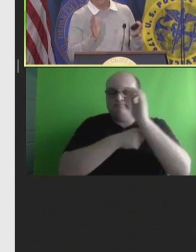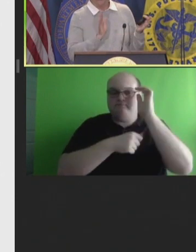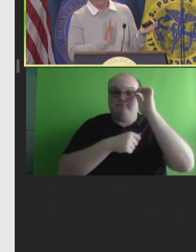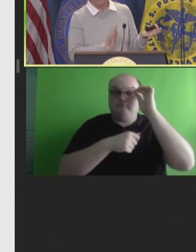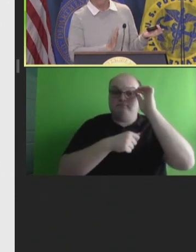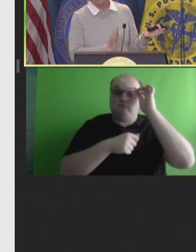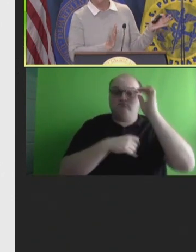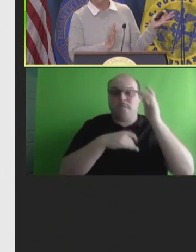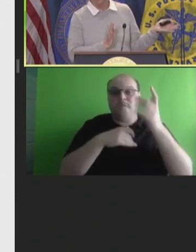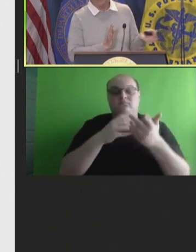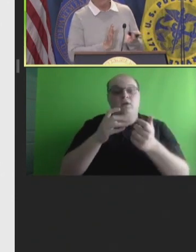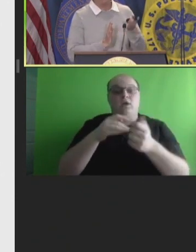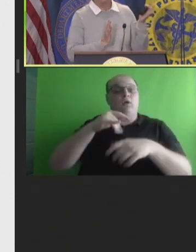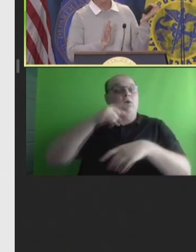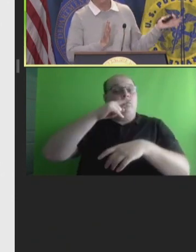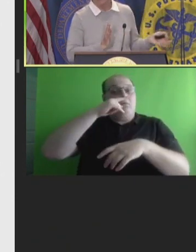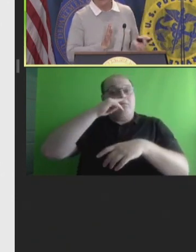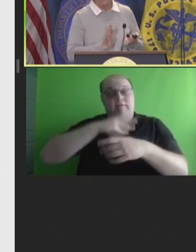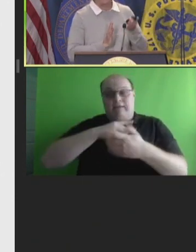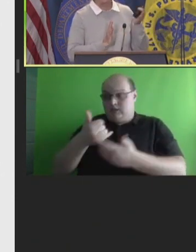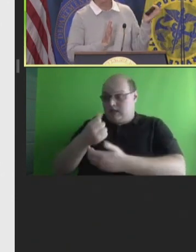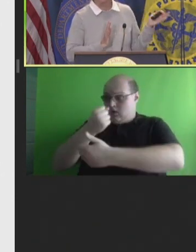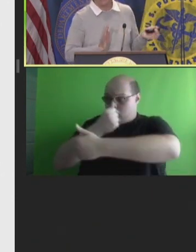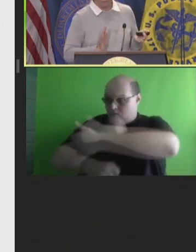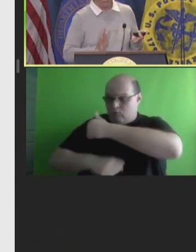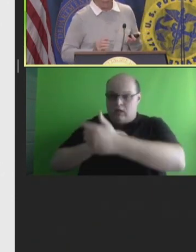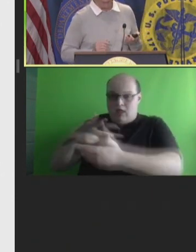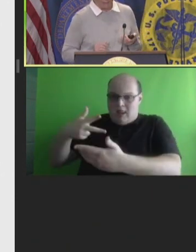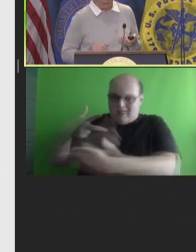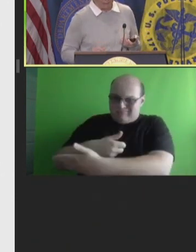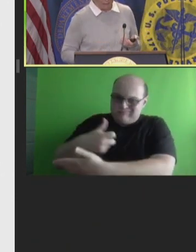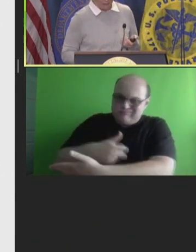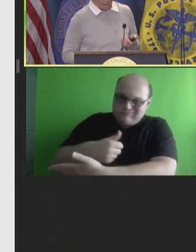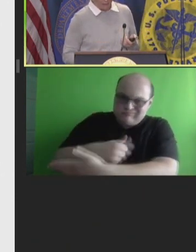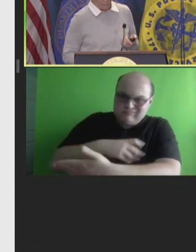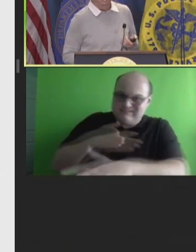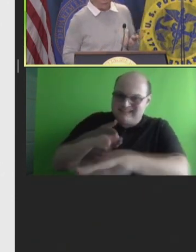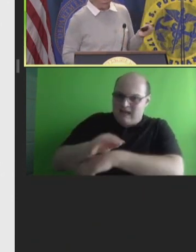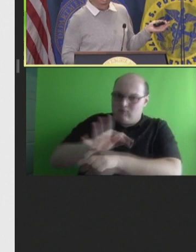with the kids that are being born now and after the pandemic. We still need